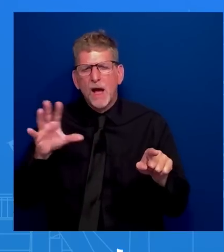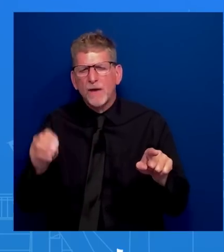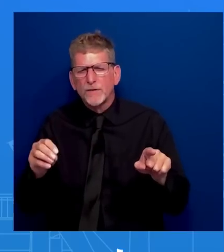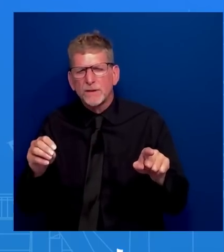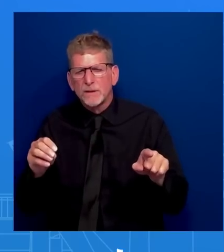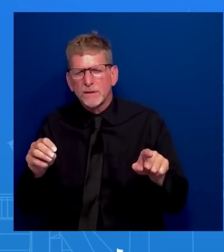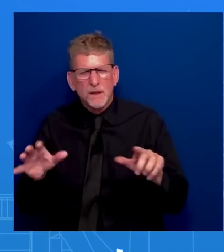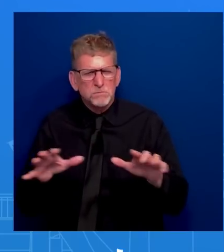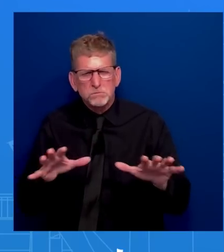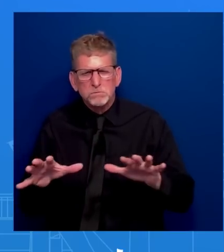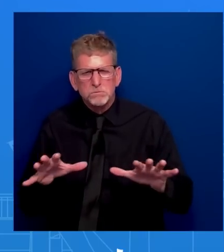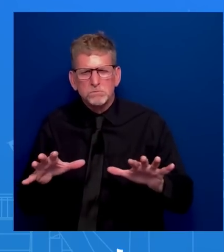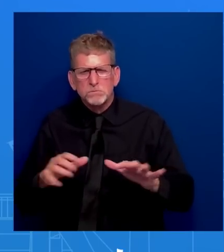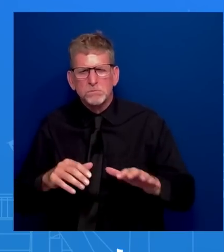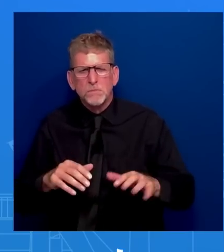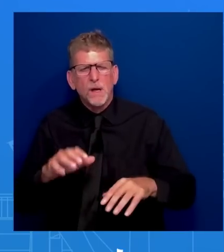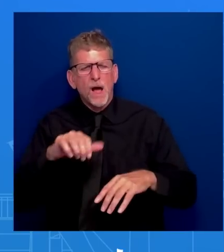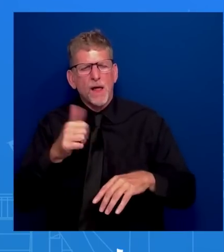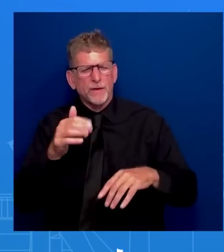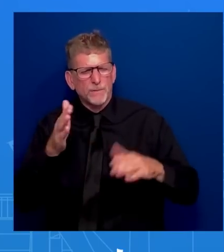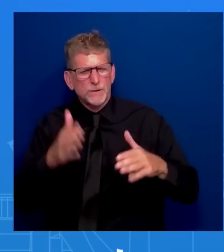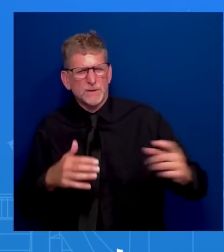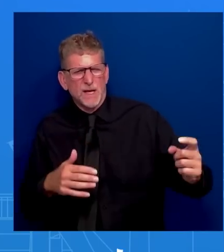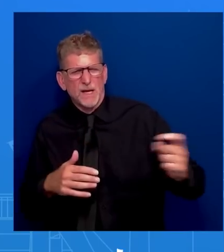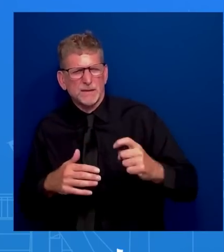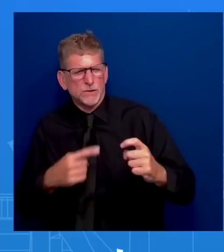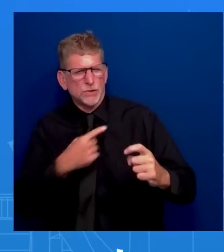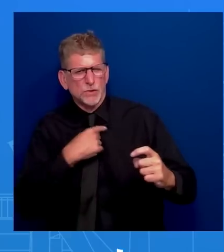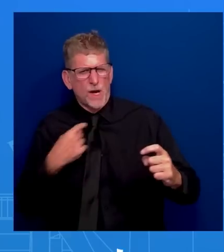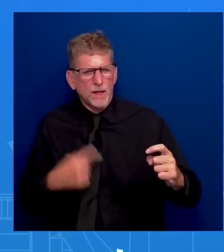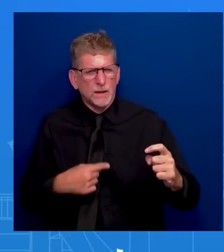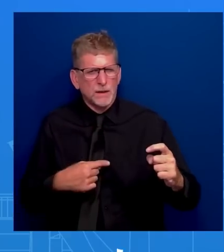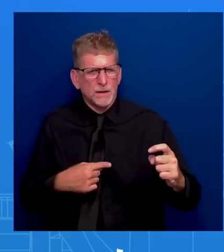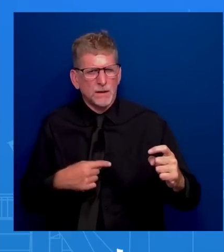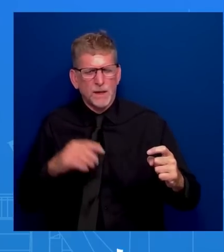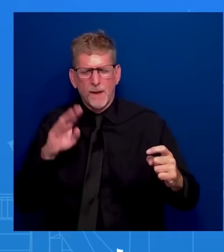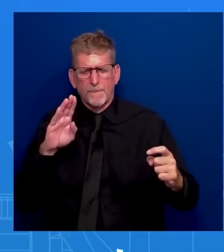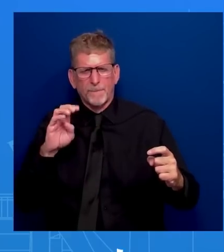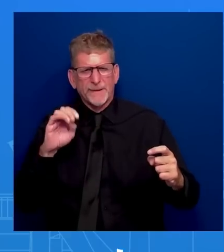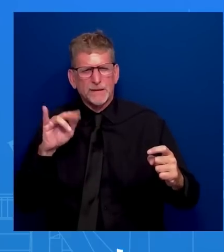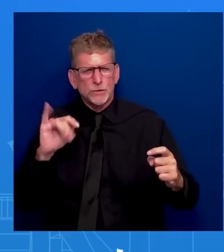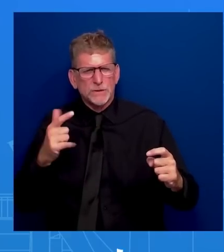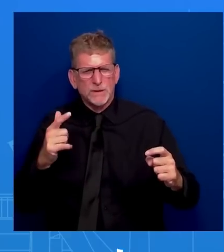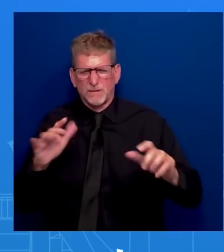Ms. Jean-Pierre: No -- no update on his schedule, on any meeting at this time. Look, we have said -- we have said this many times that we're keeping